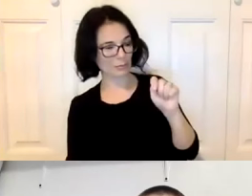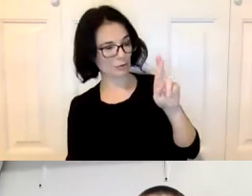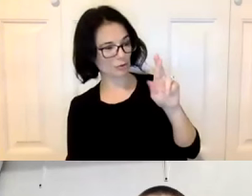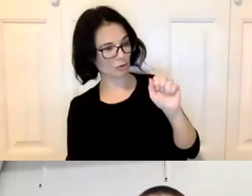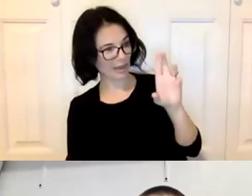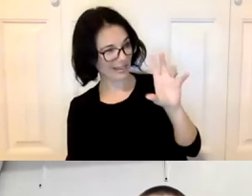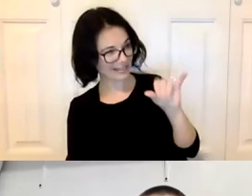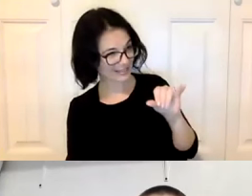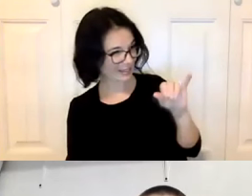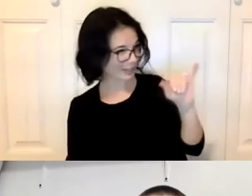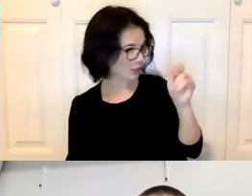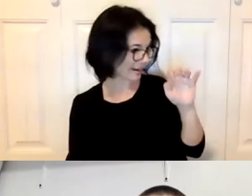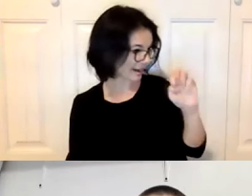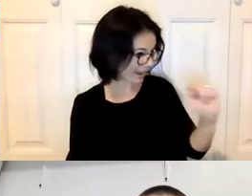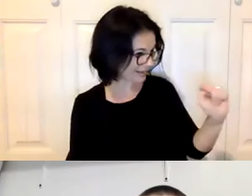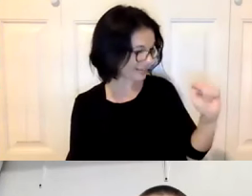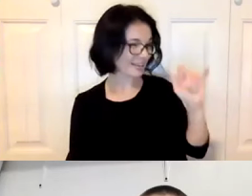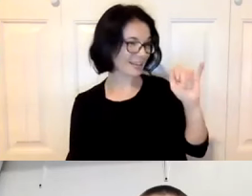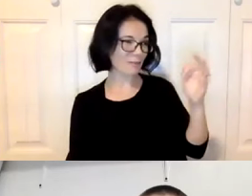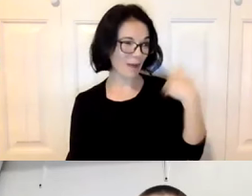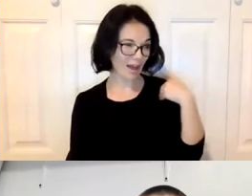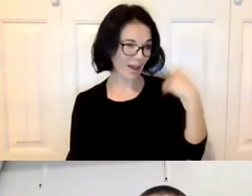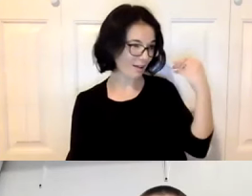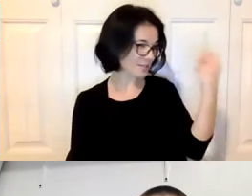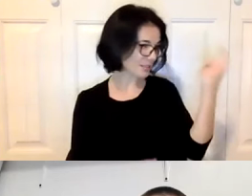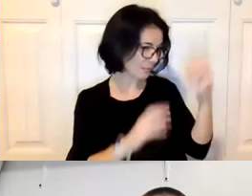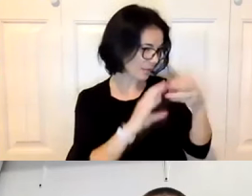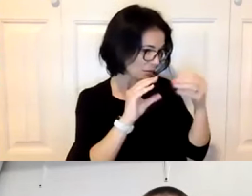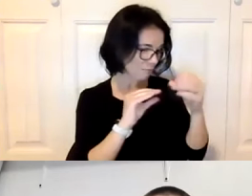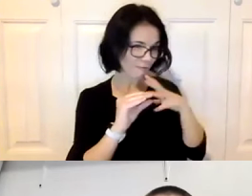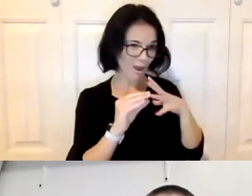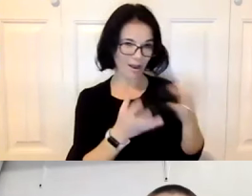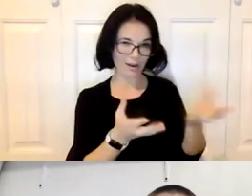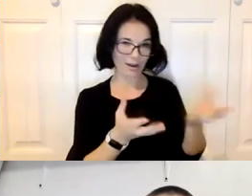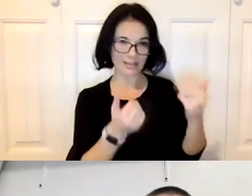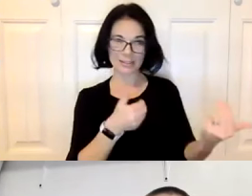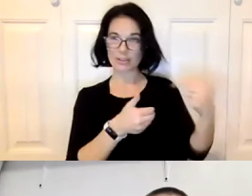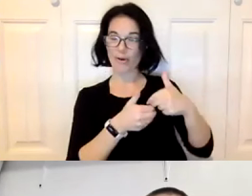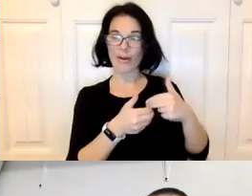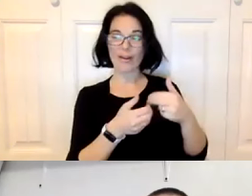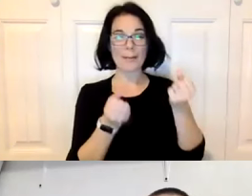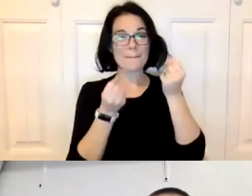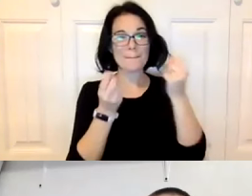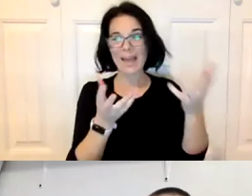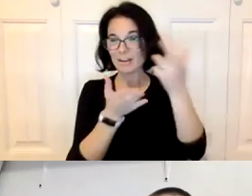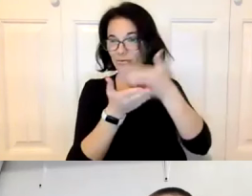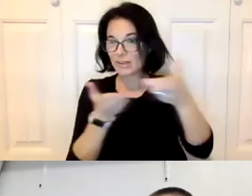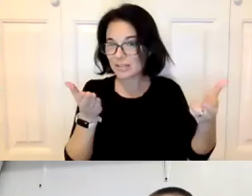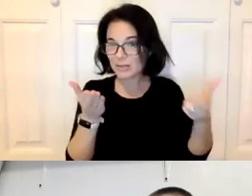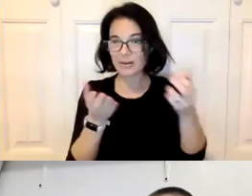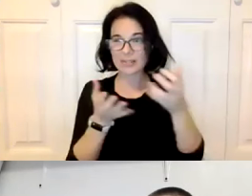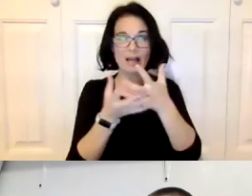There are a lot of resources and a lot of changes. These slides are from January 6.